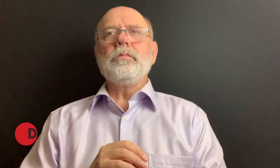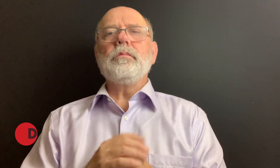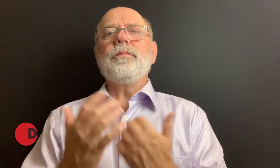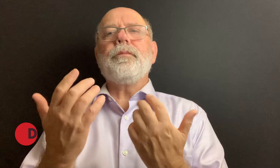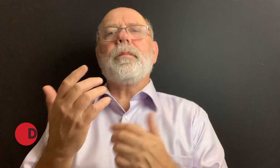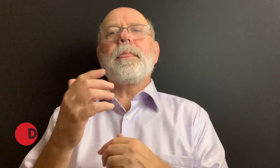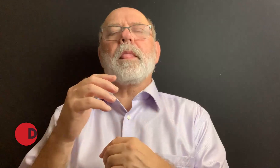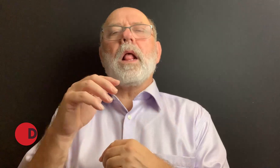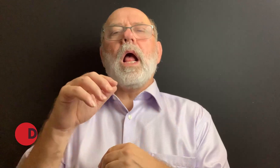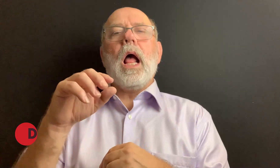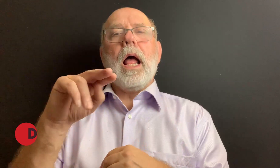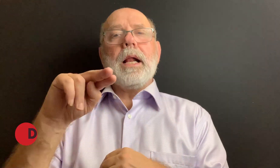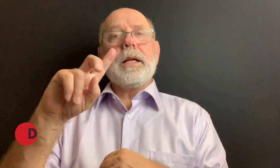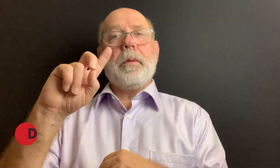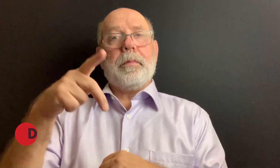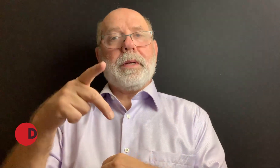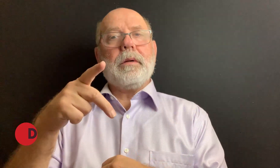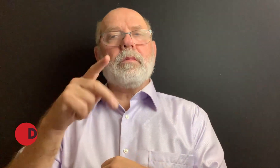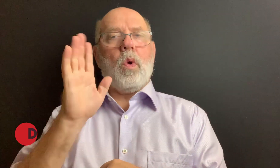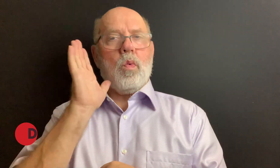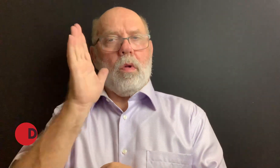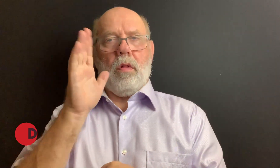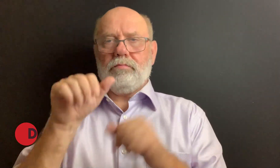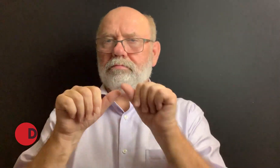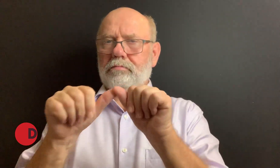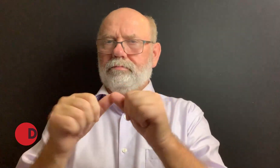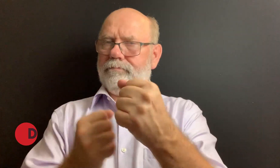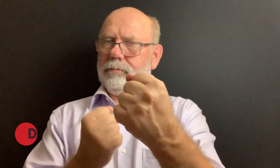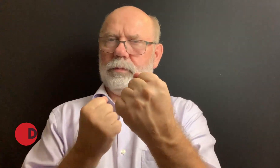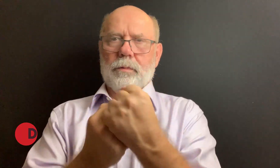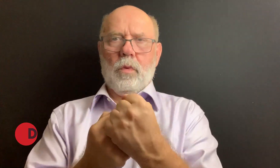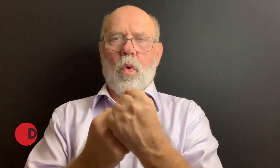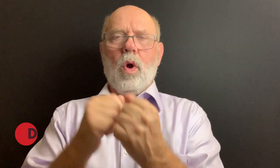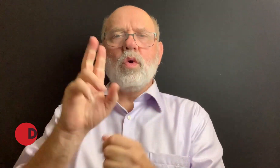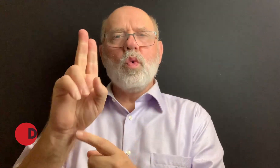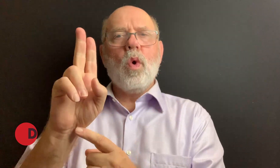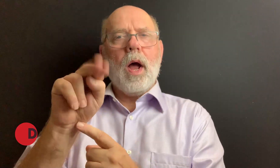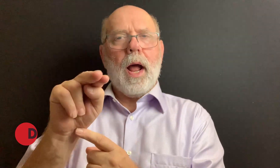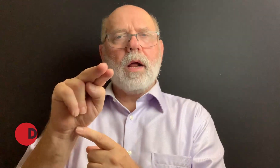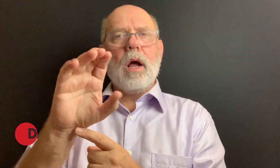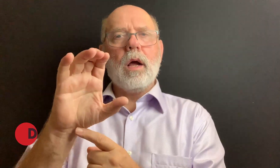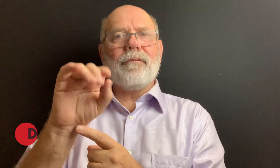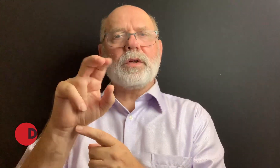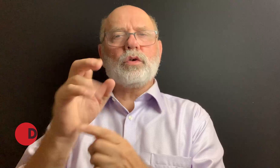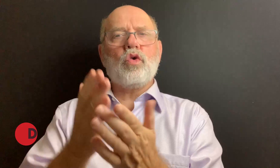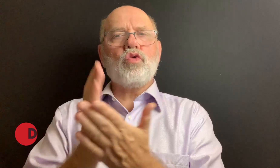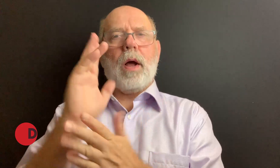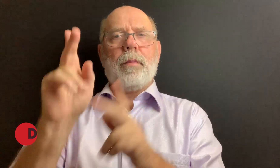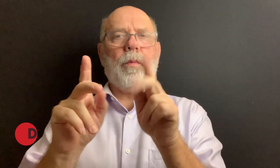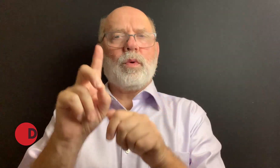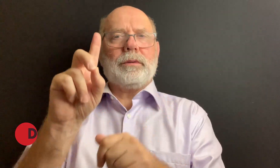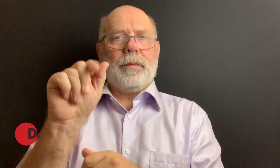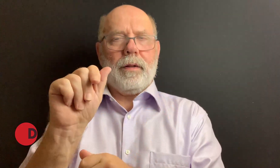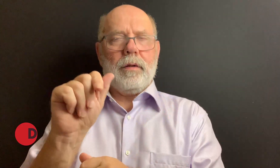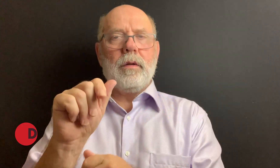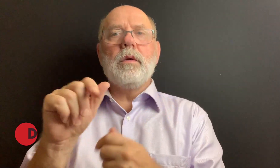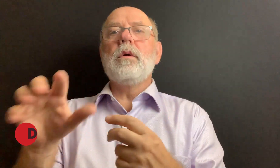Nations Convention on the Rights of Persons with Disabilities including the